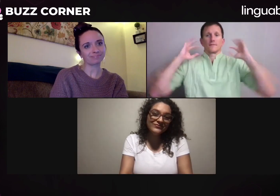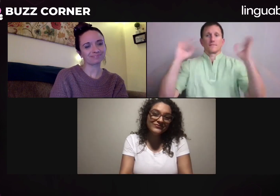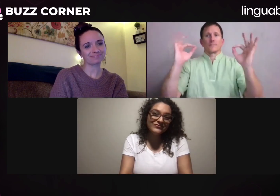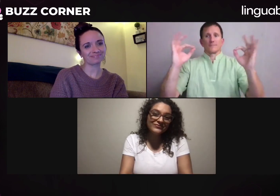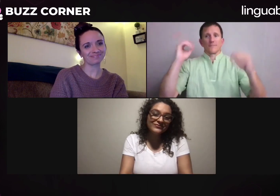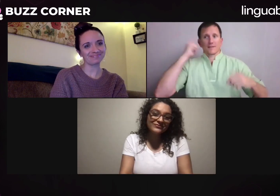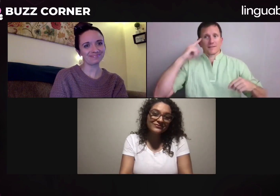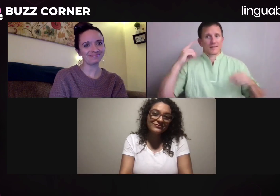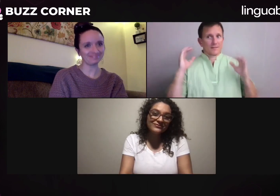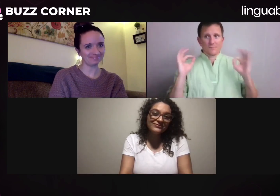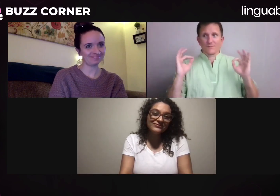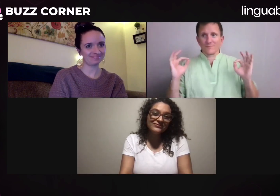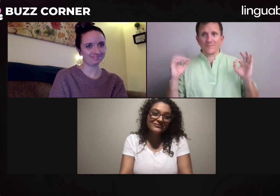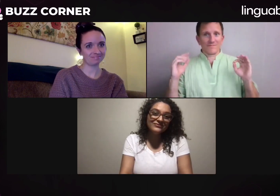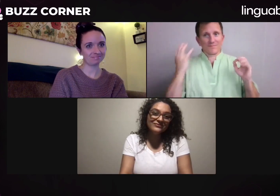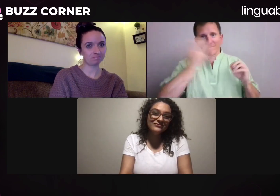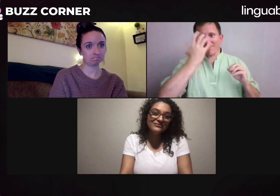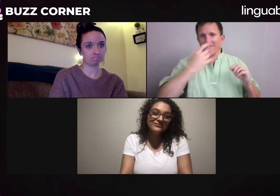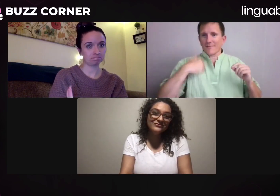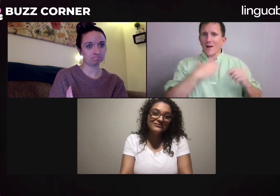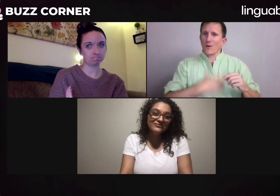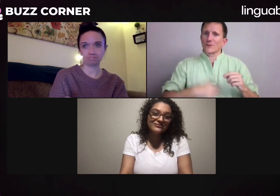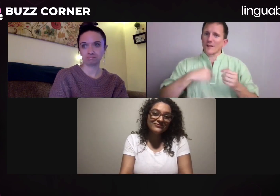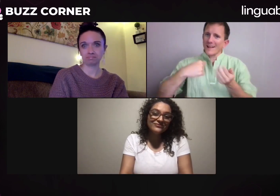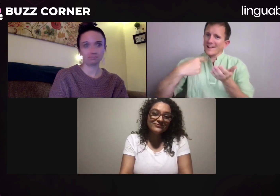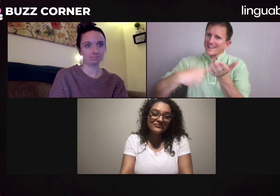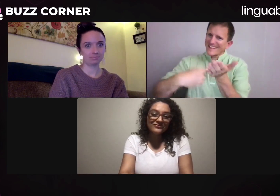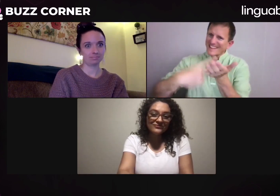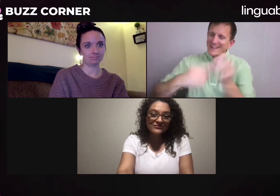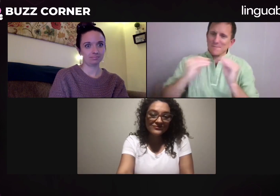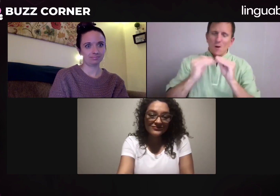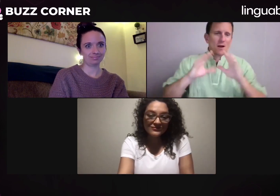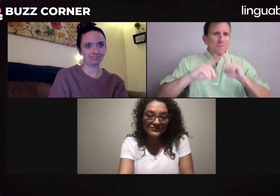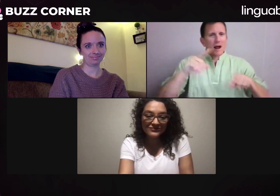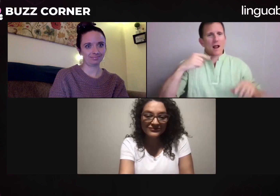Well, I think wow, I wish that we could keep on going and keep a discussion.